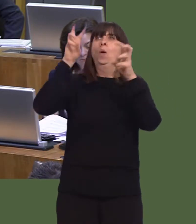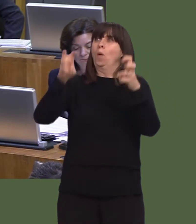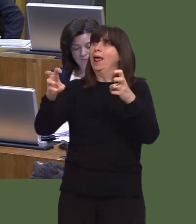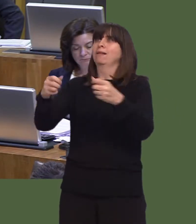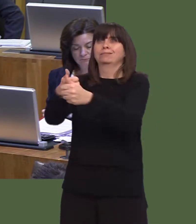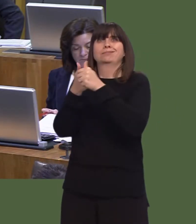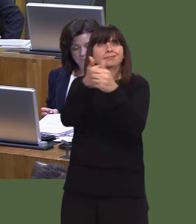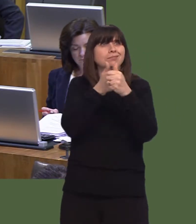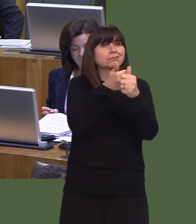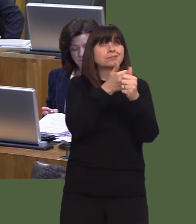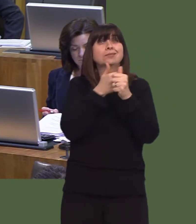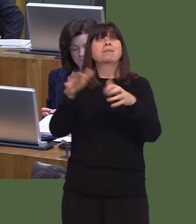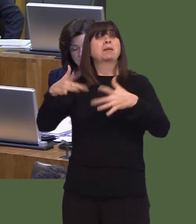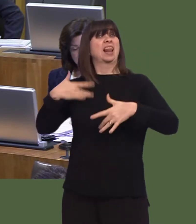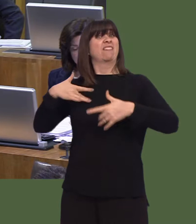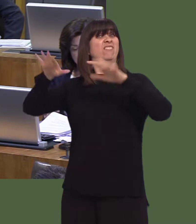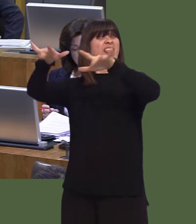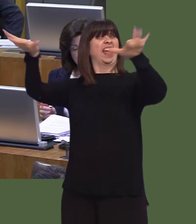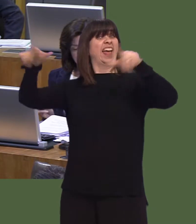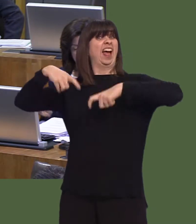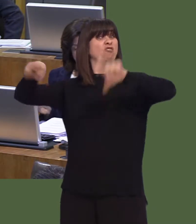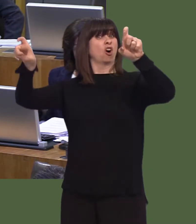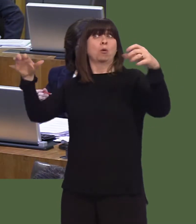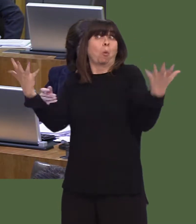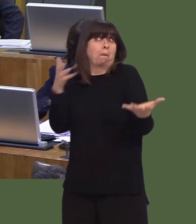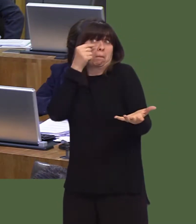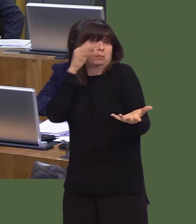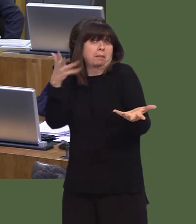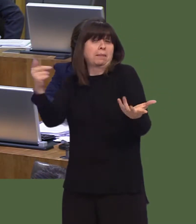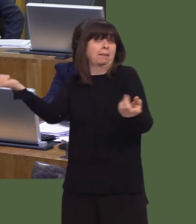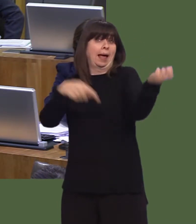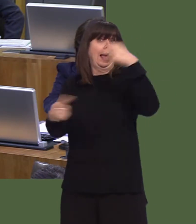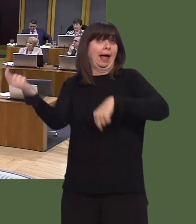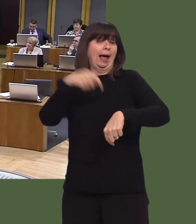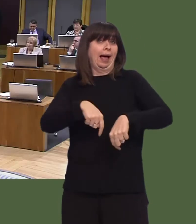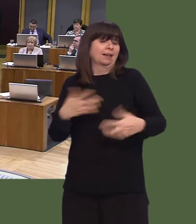whether they remain in the countries where they are currently living in or whether they bring the skills back to Wales.